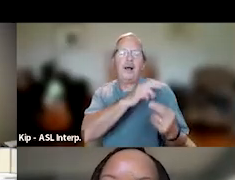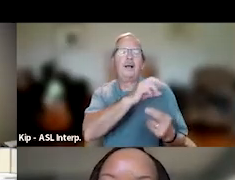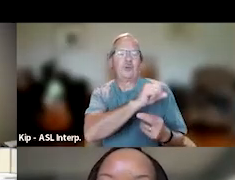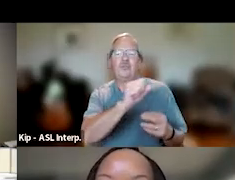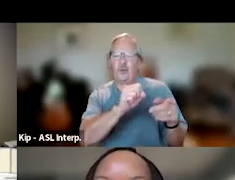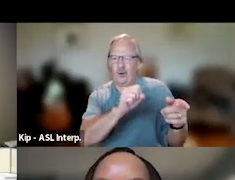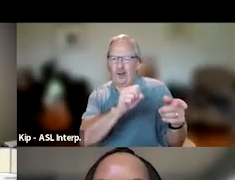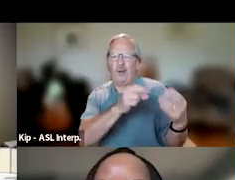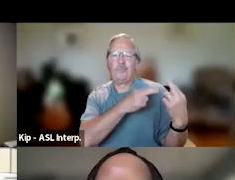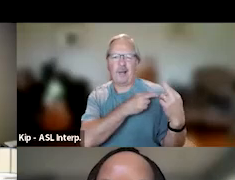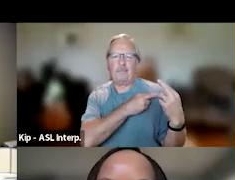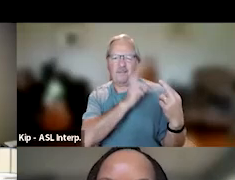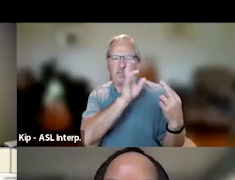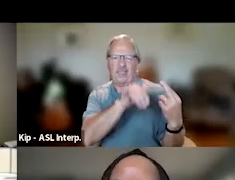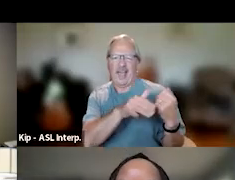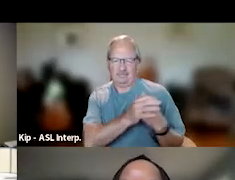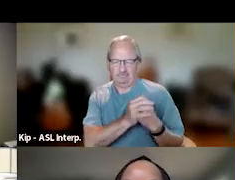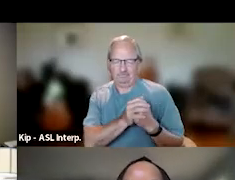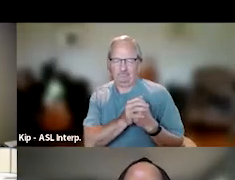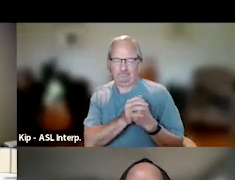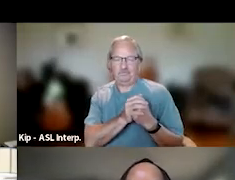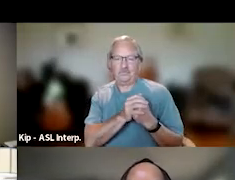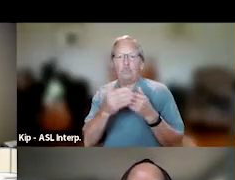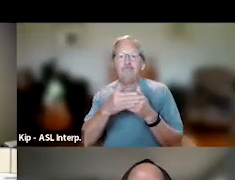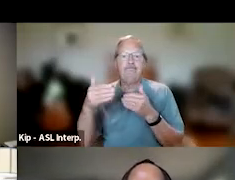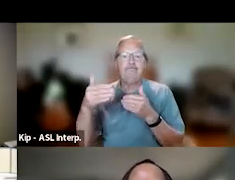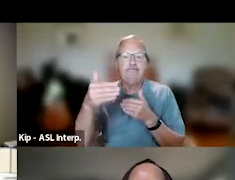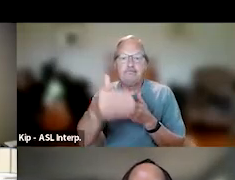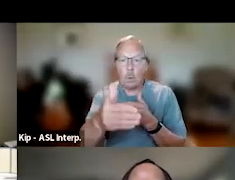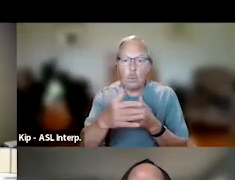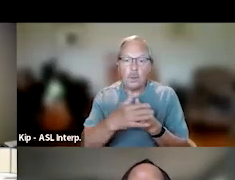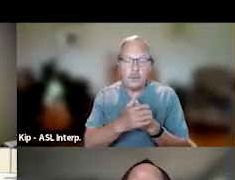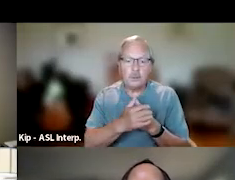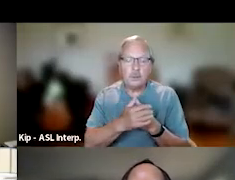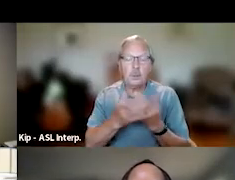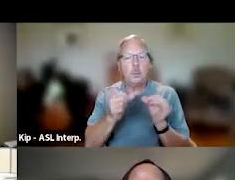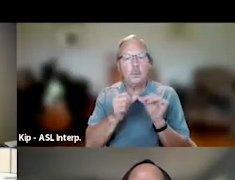So going forward, you will still enroll to become